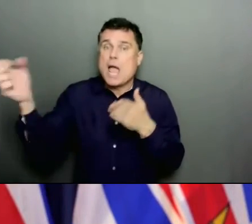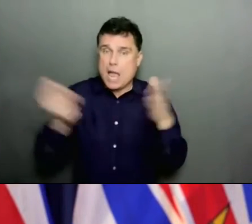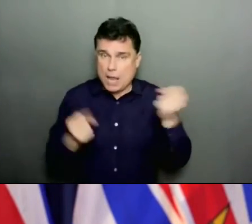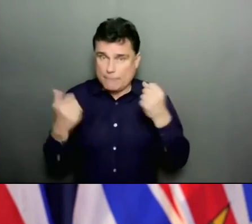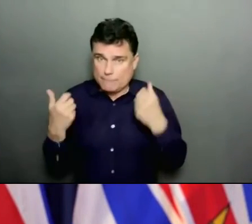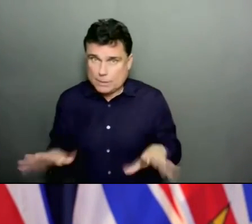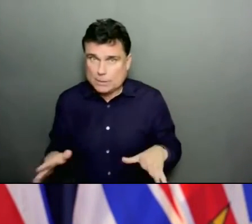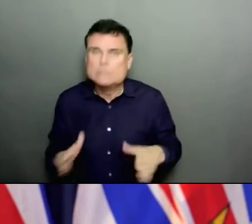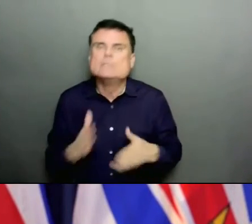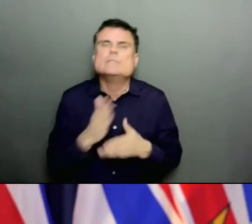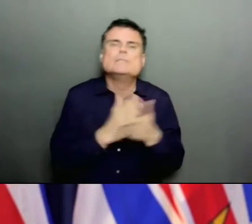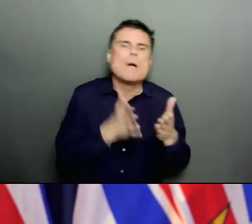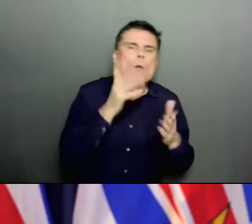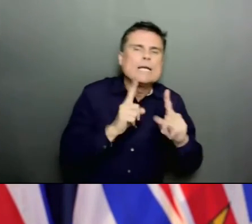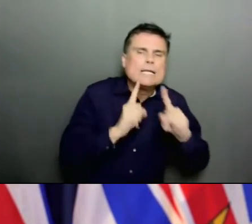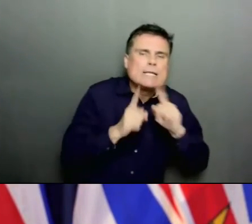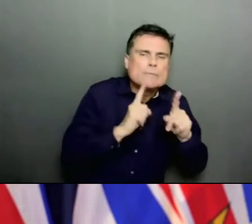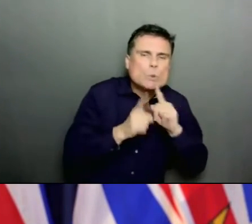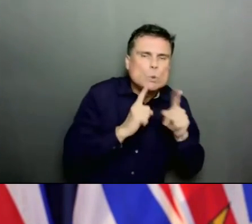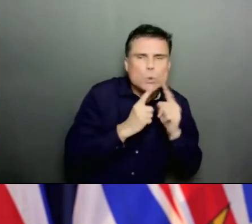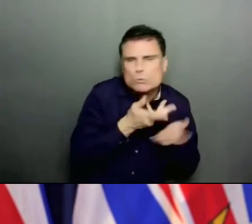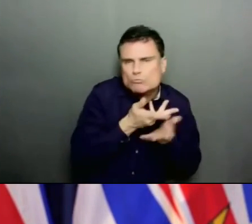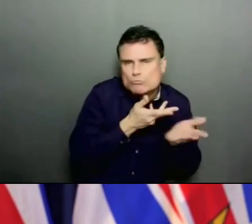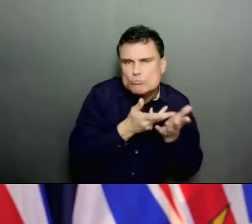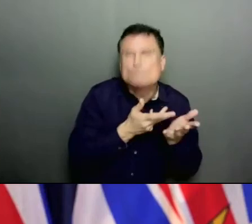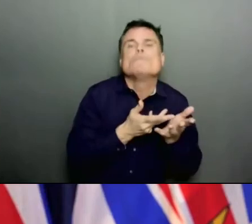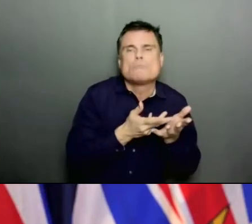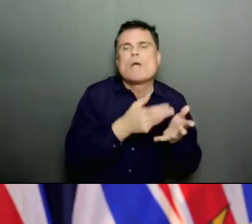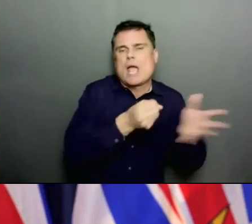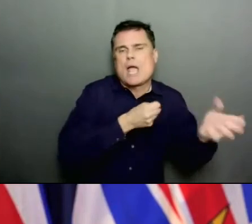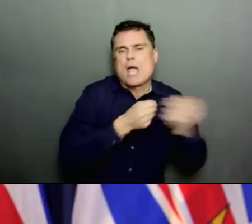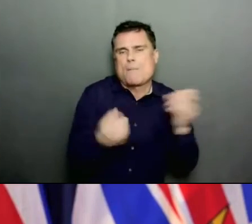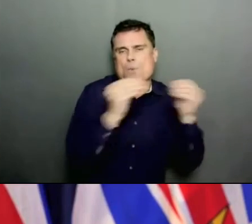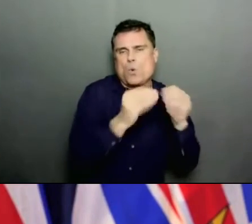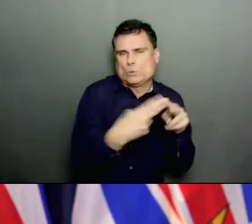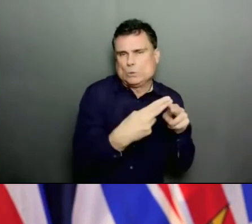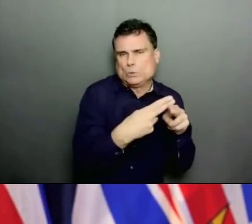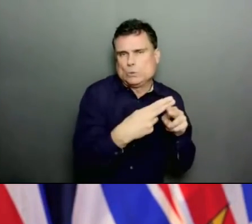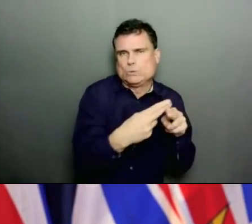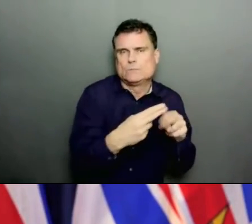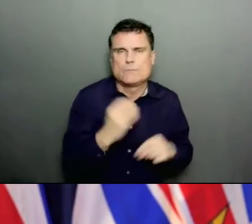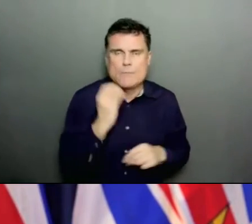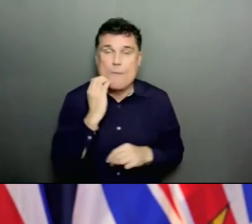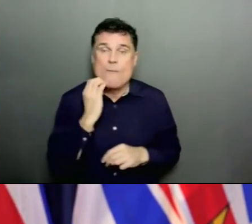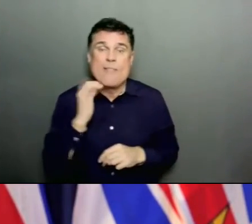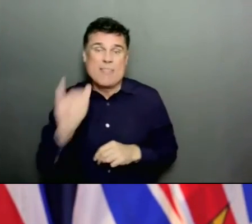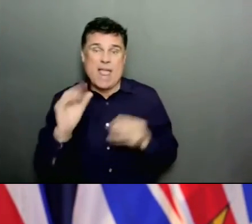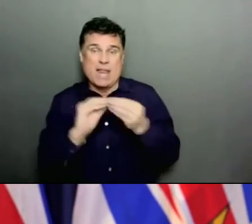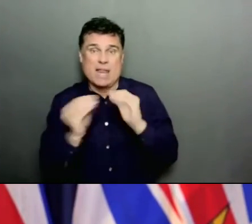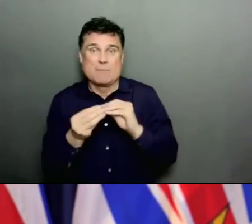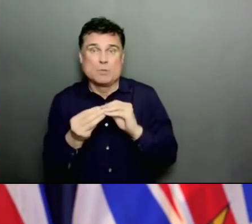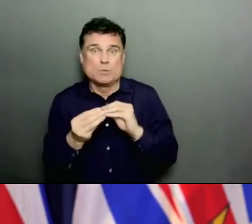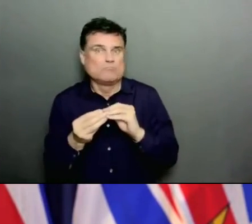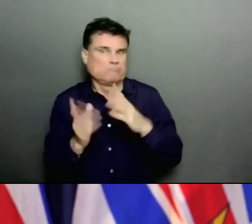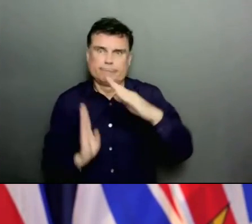aware, and we've been hiring we also report, I should say, on our surgical update